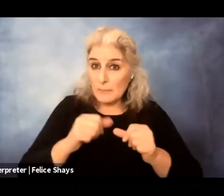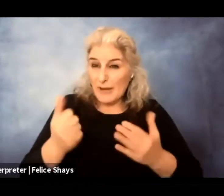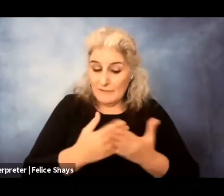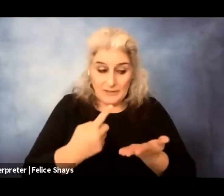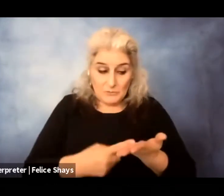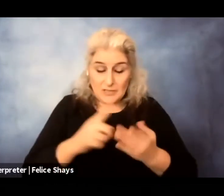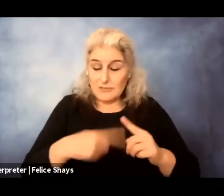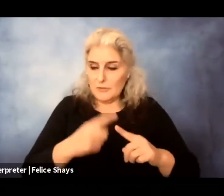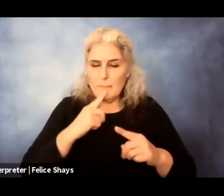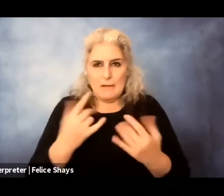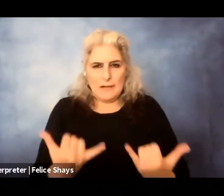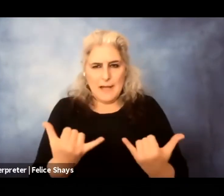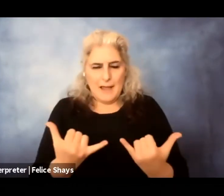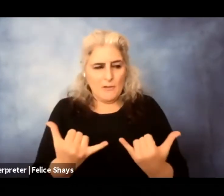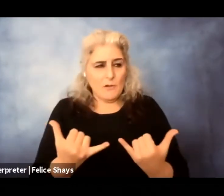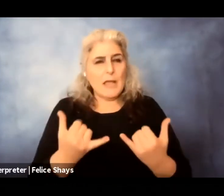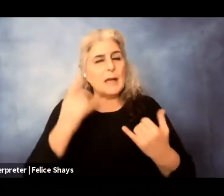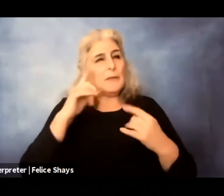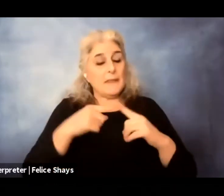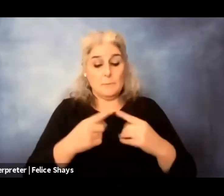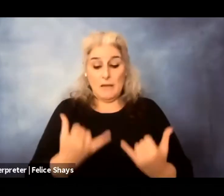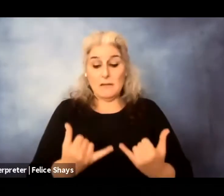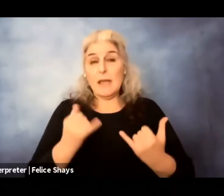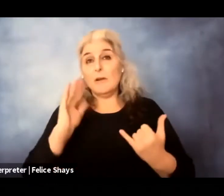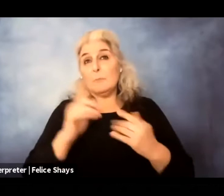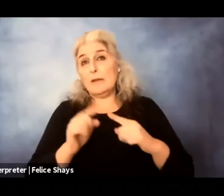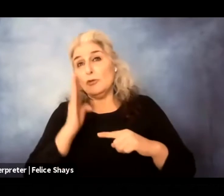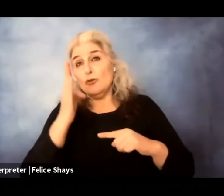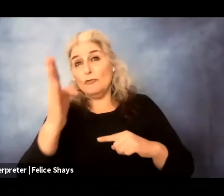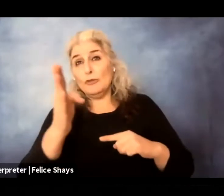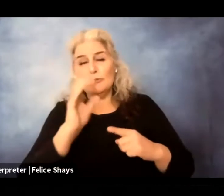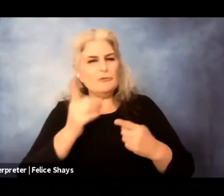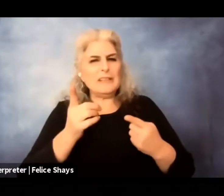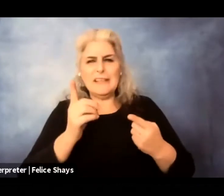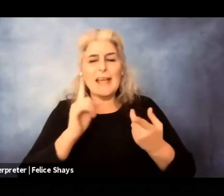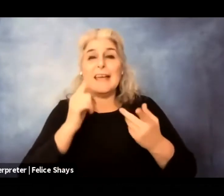distance between now and the future is only as wide as we can rupture it and rupture is